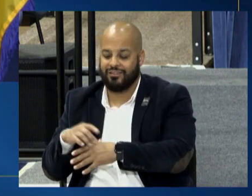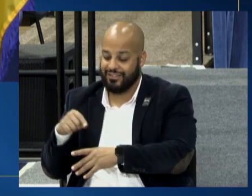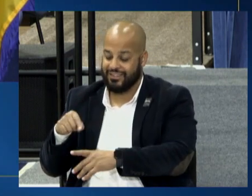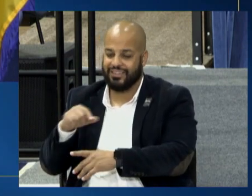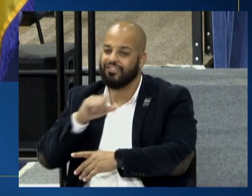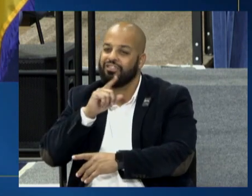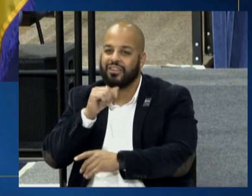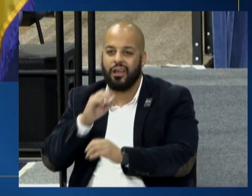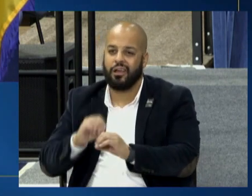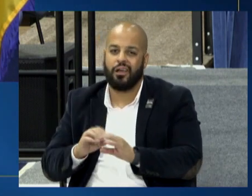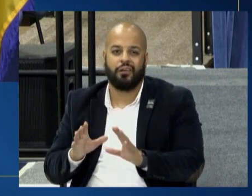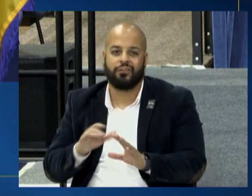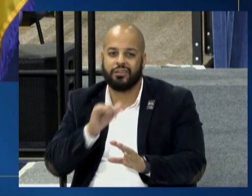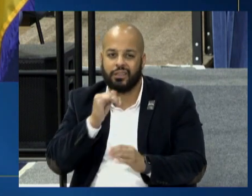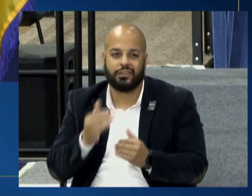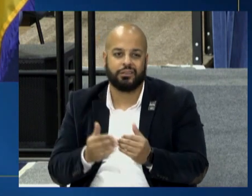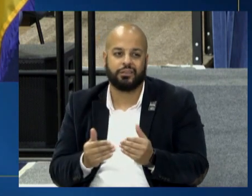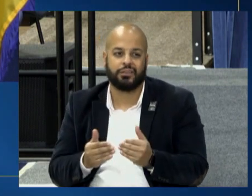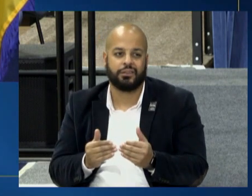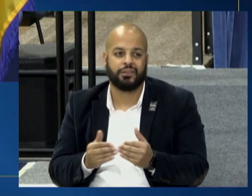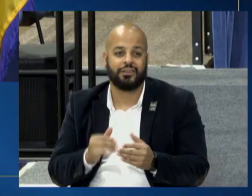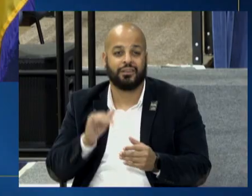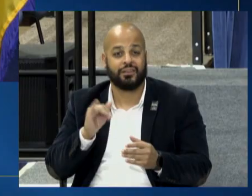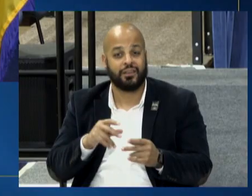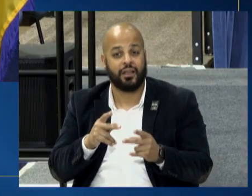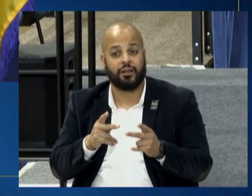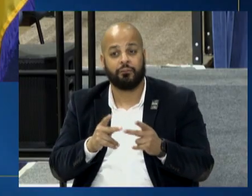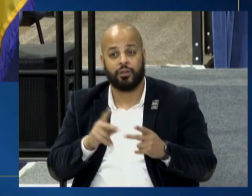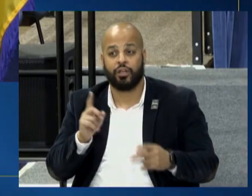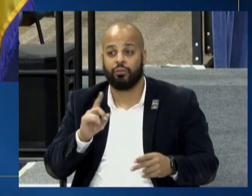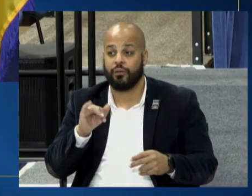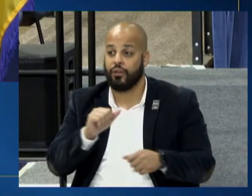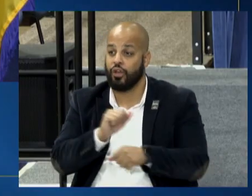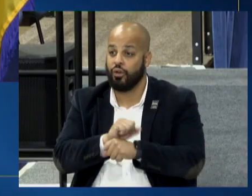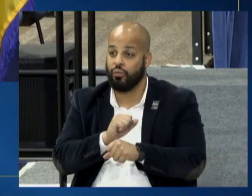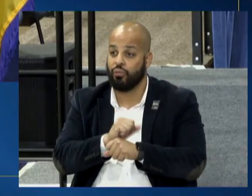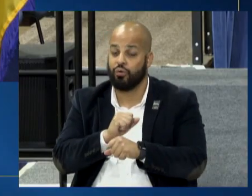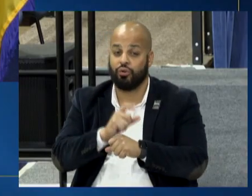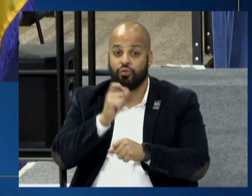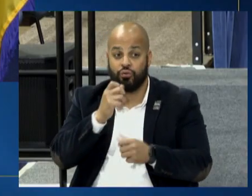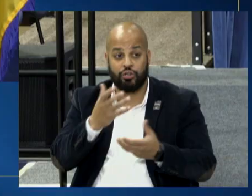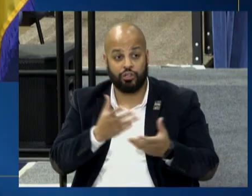seems. This is a place where the work of CancerX is really exciting for us at CMS